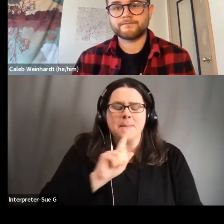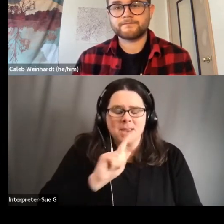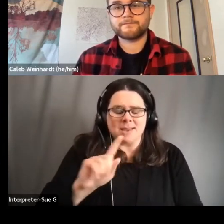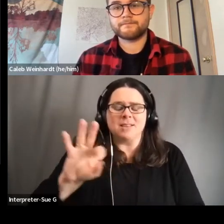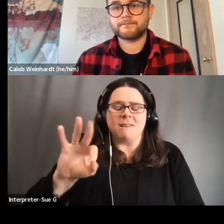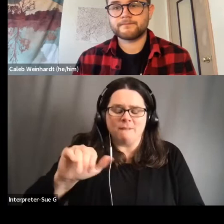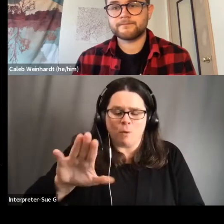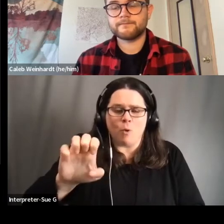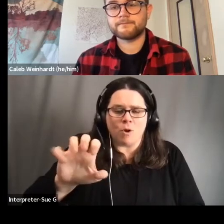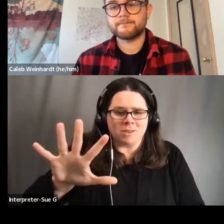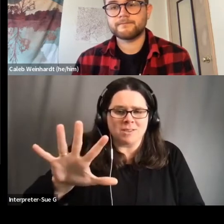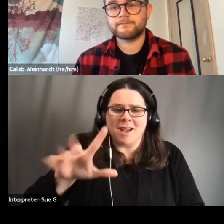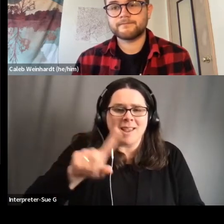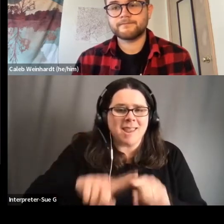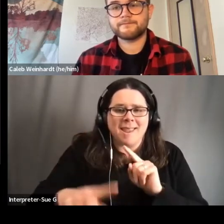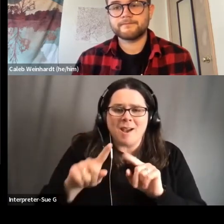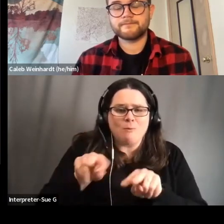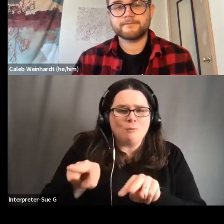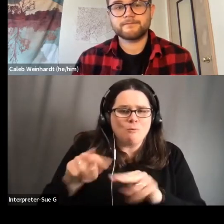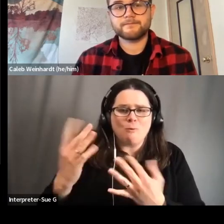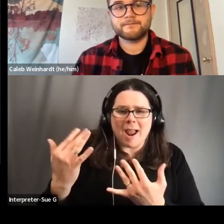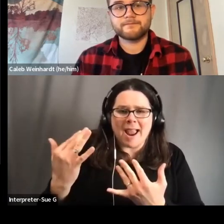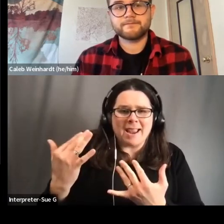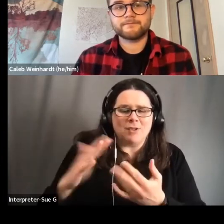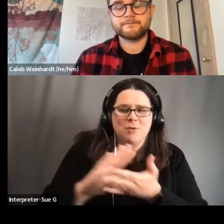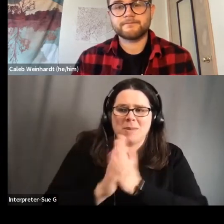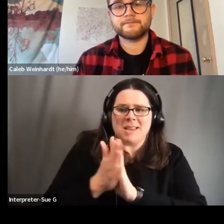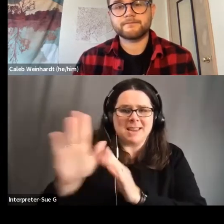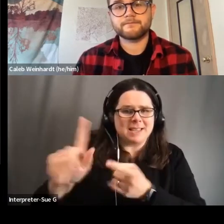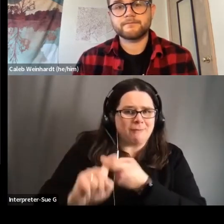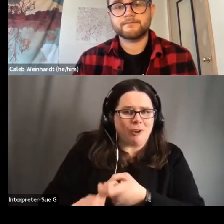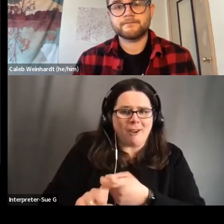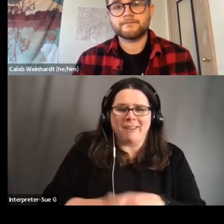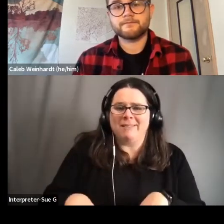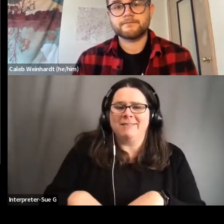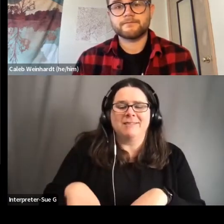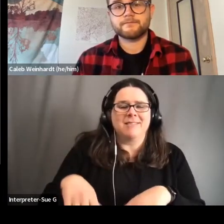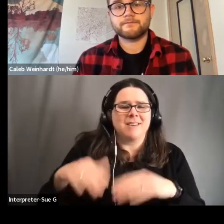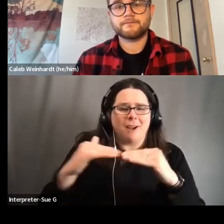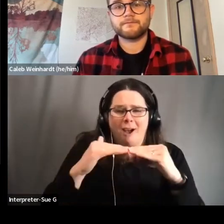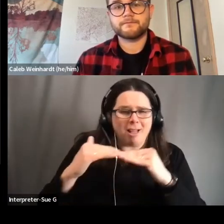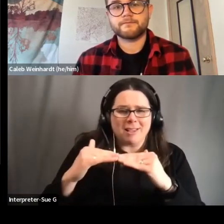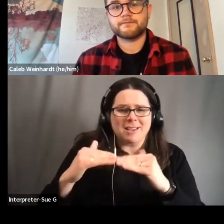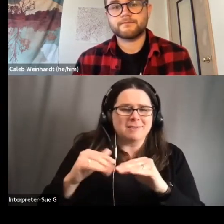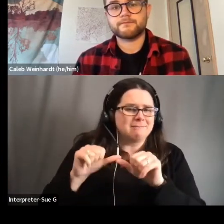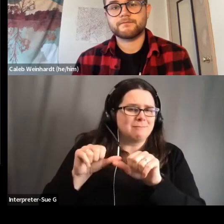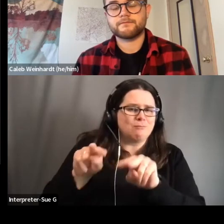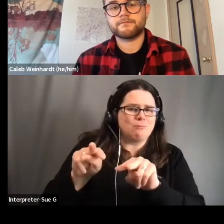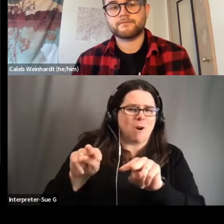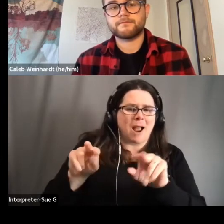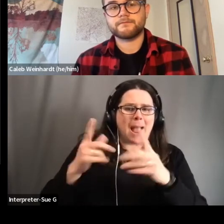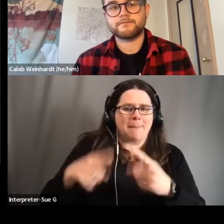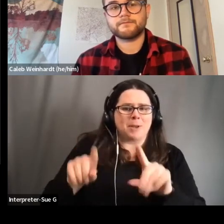I cannot wait to just keep being a friend, keep being a colleague and keep watching what happens to the world as Sam grows up in it.